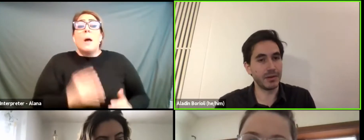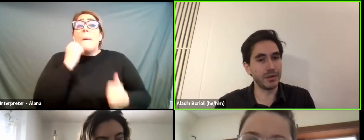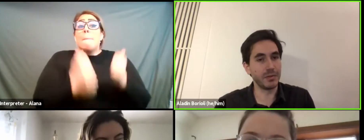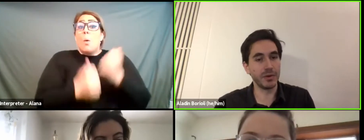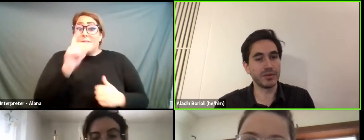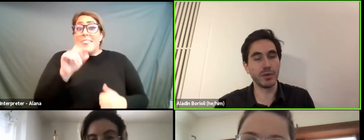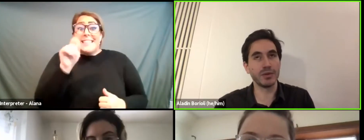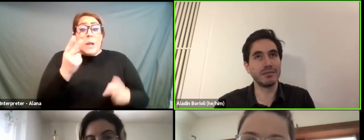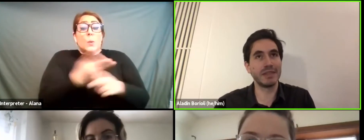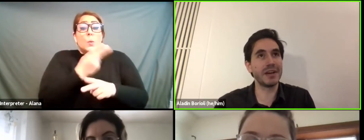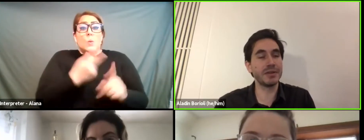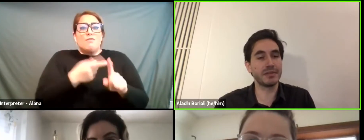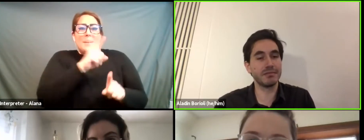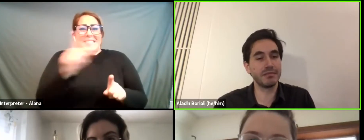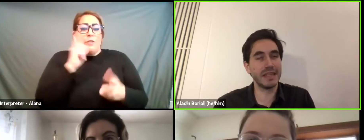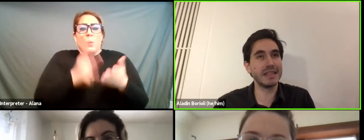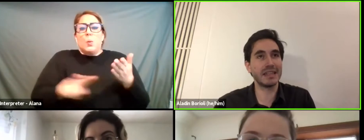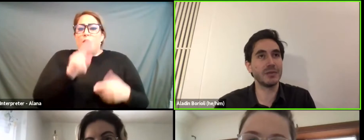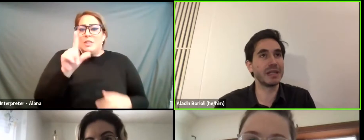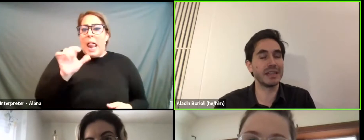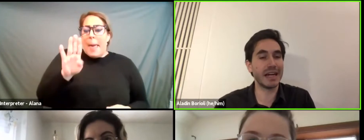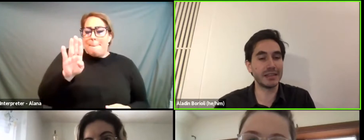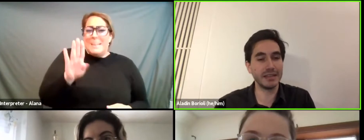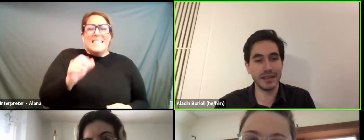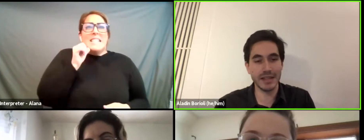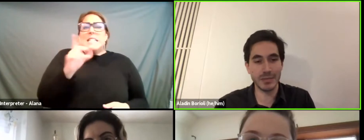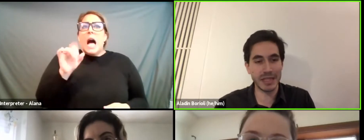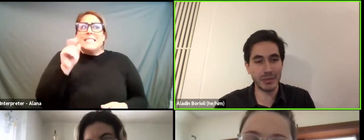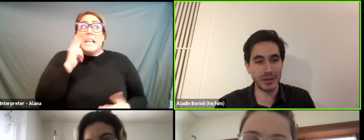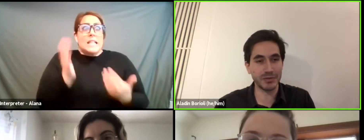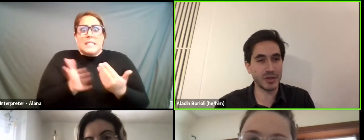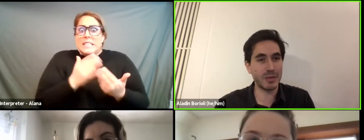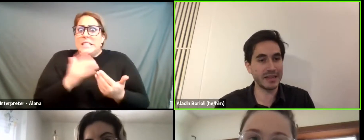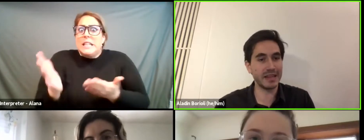the world. So they are not data that we can gather easily as beekeepers in the first place. They are